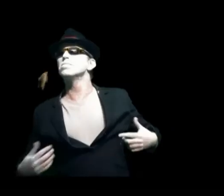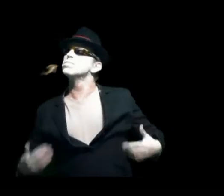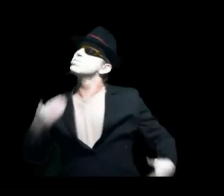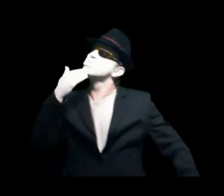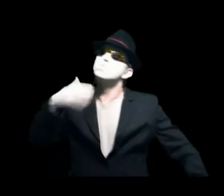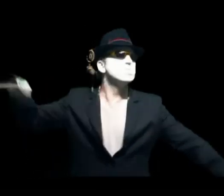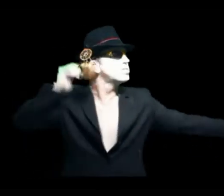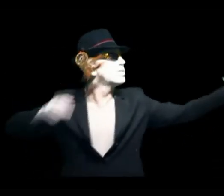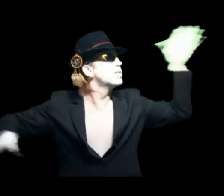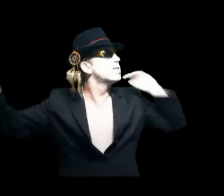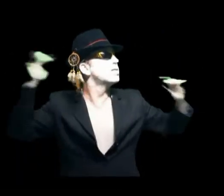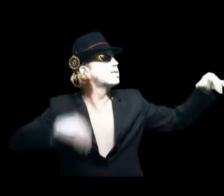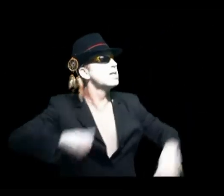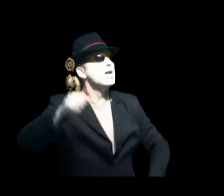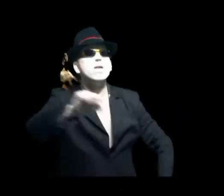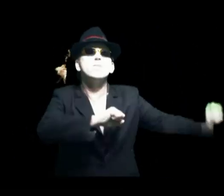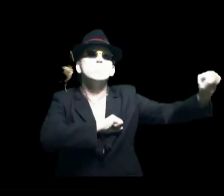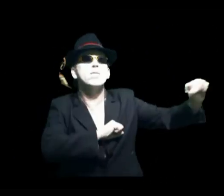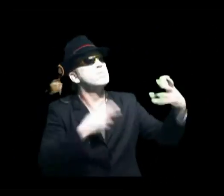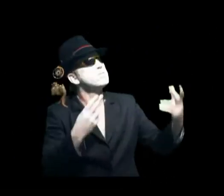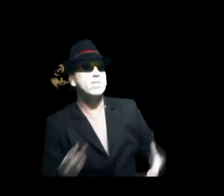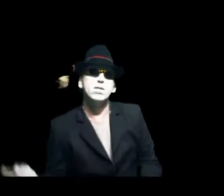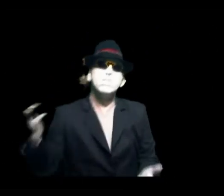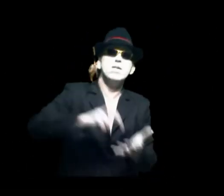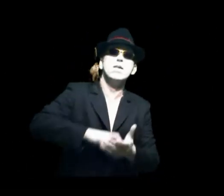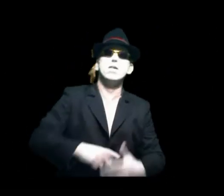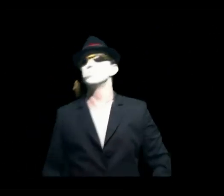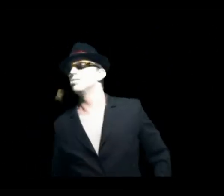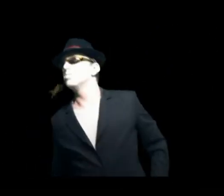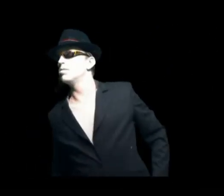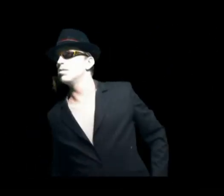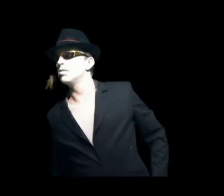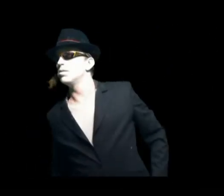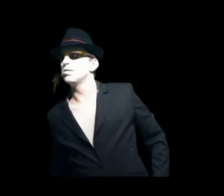Cos I'm tired of hearing that black folks need to get up off their ass shit